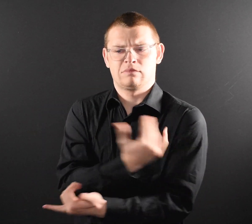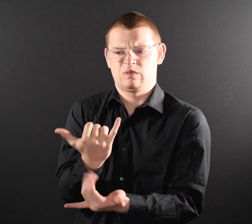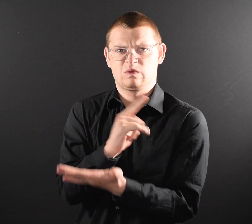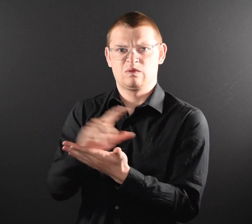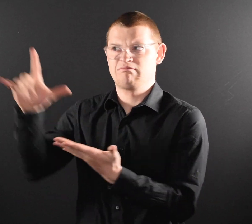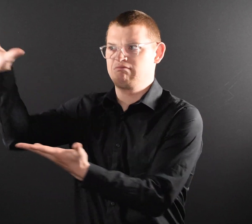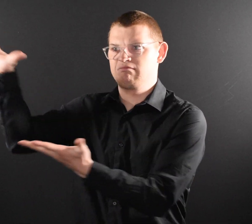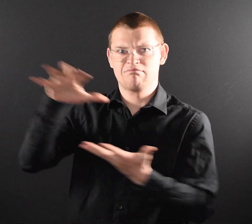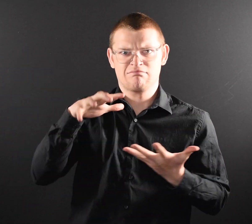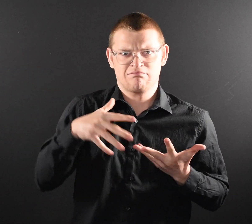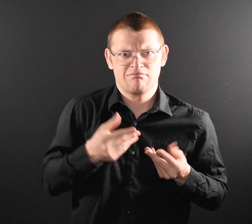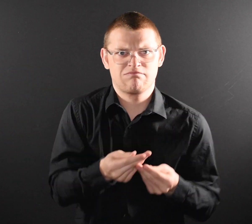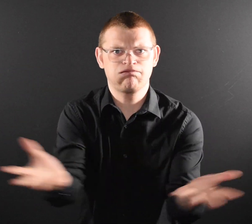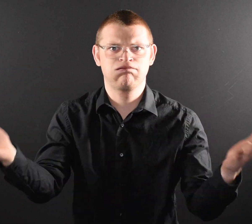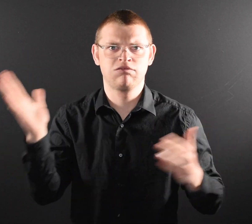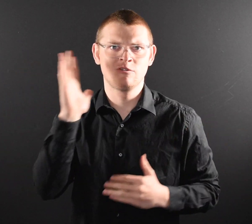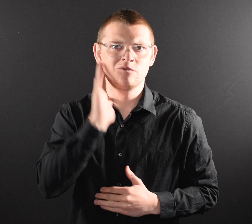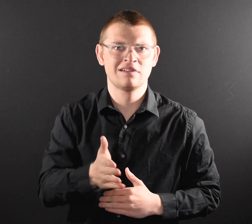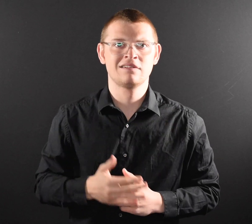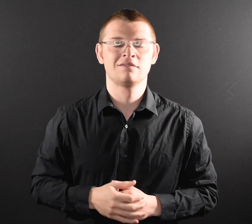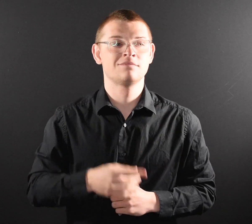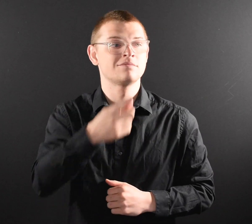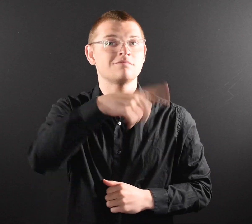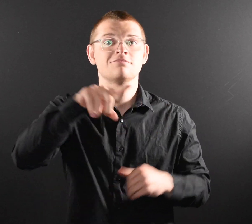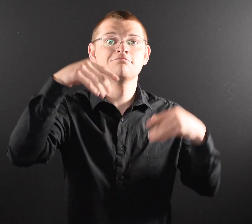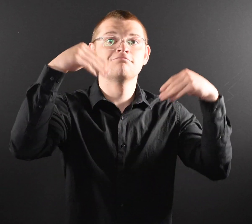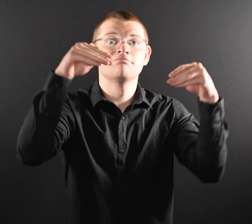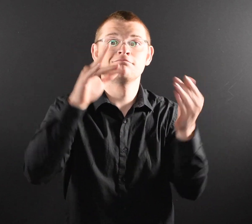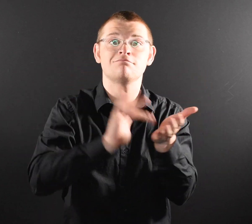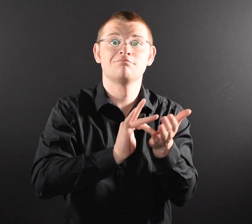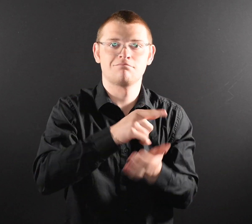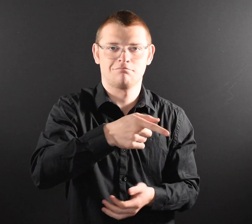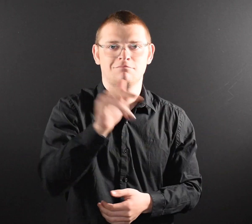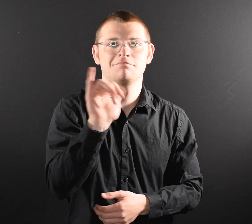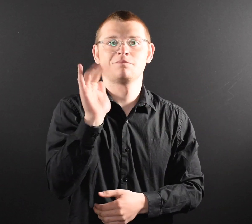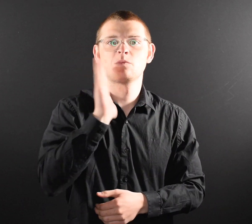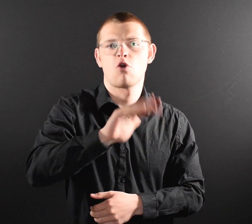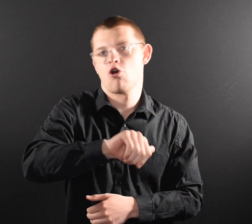doses of vaccine this week. Retail pharmacies received an